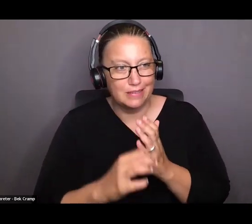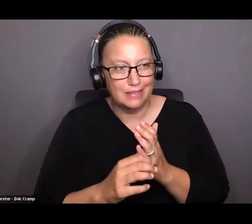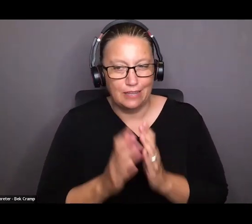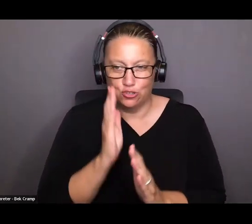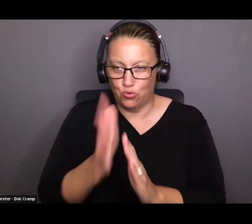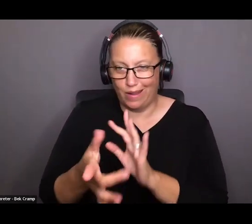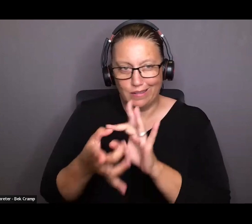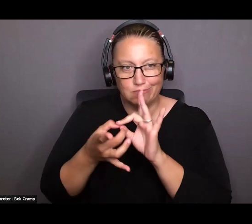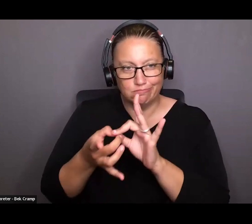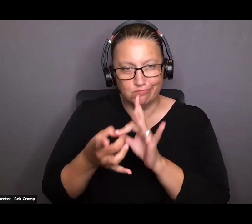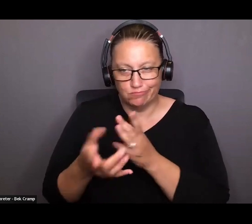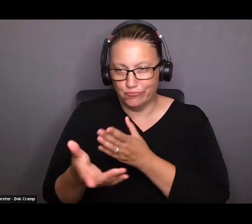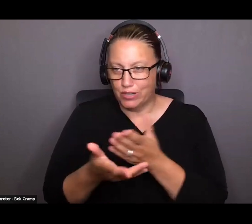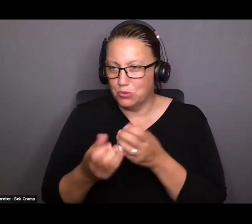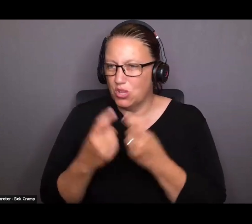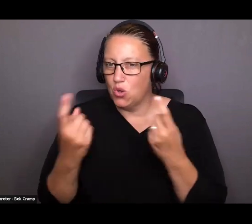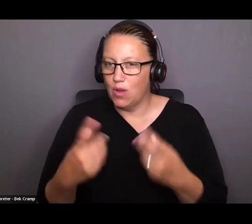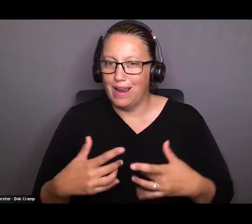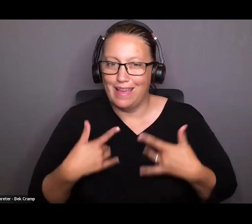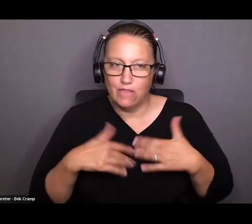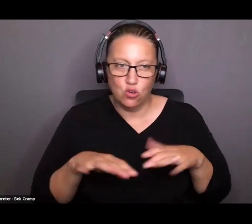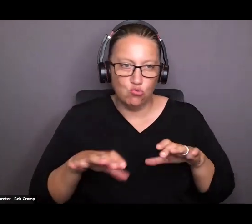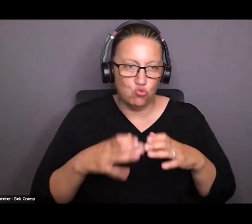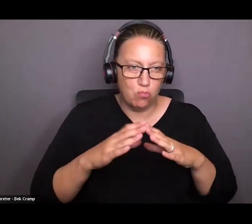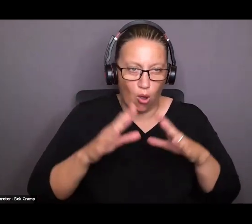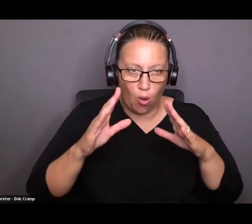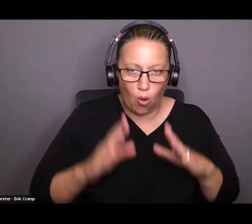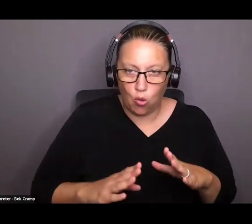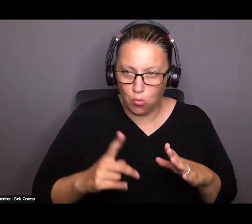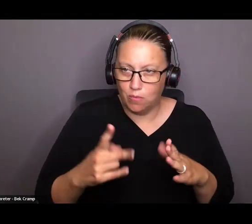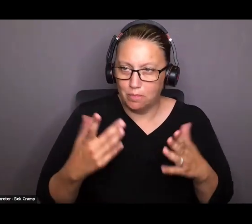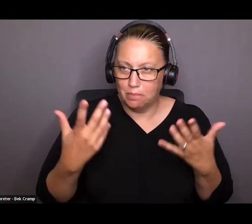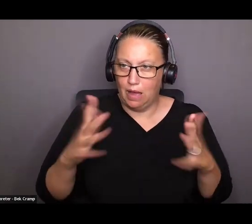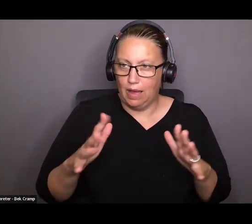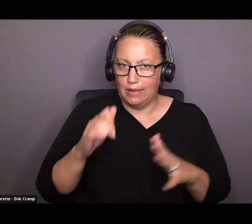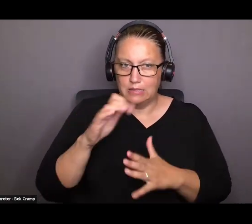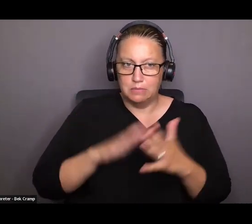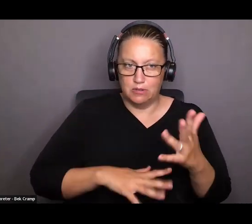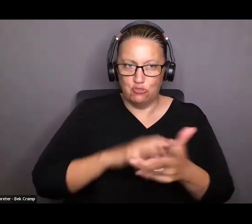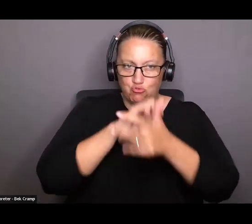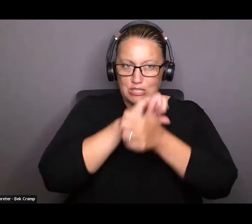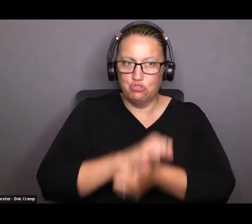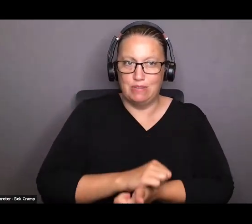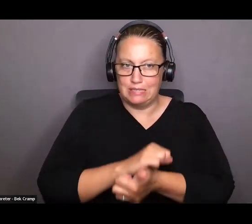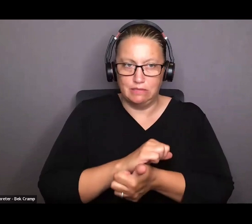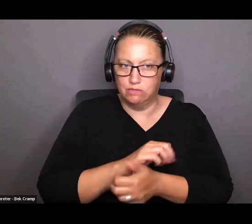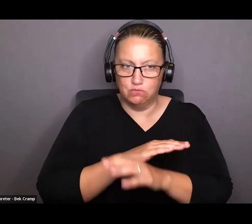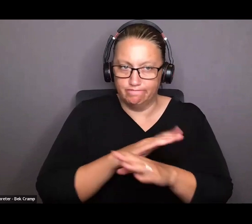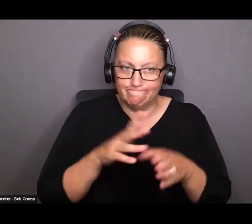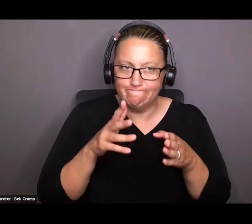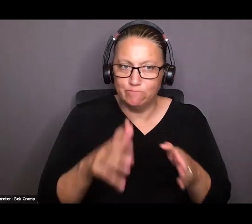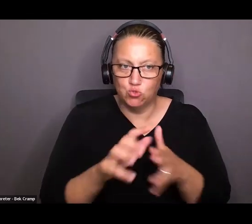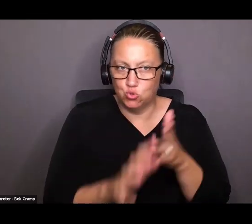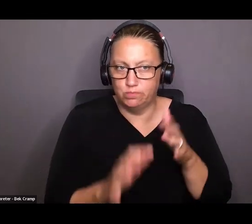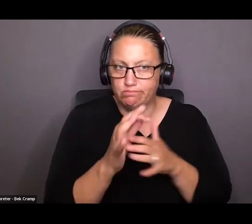settings, in group homes who have experienced restrictive practices. We also need cross,